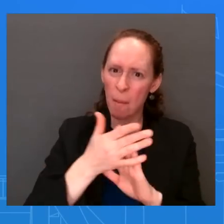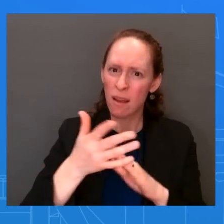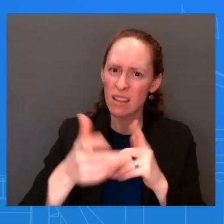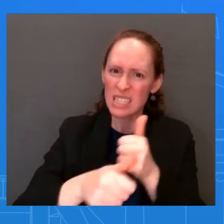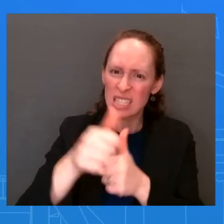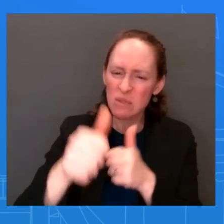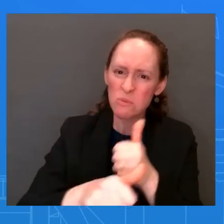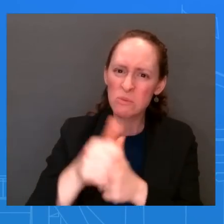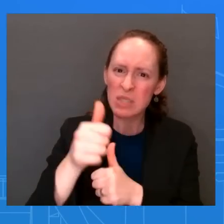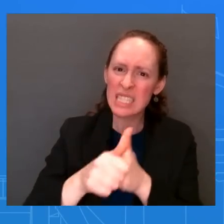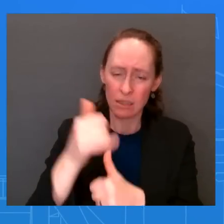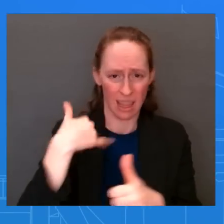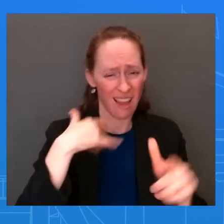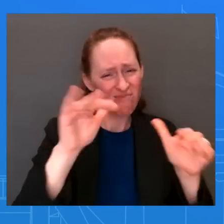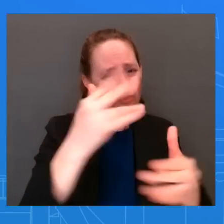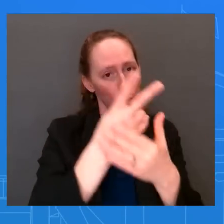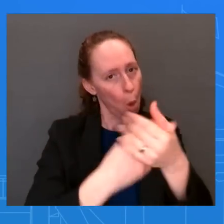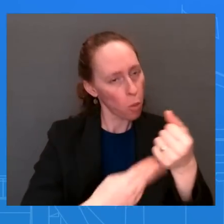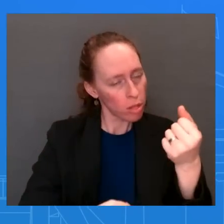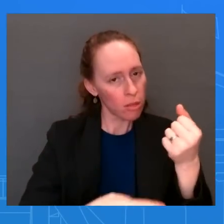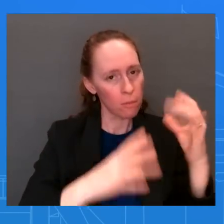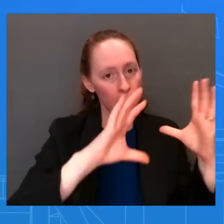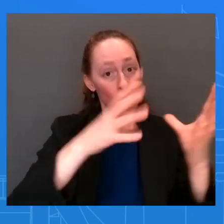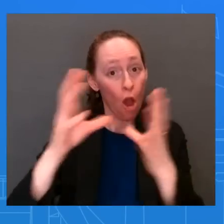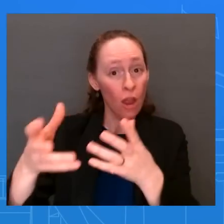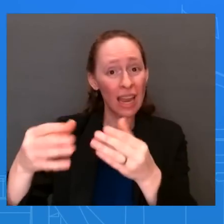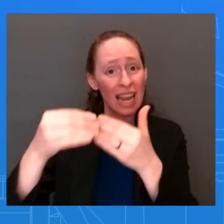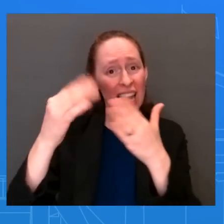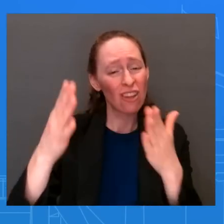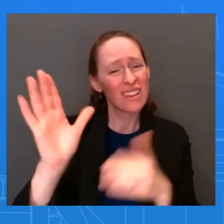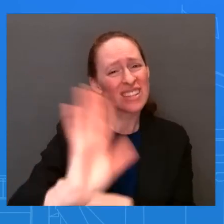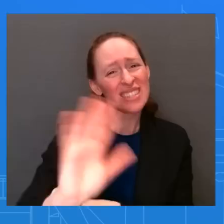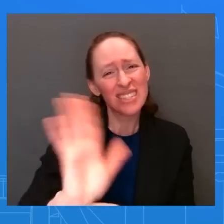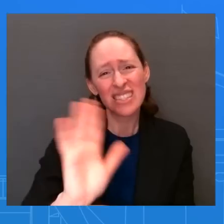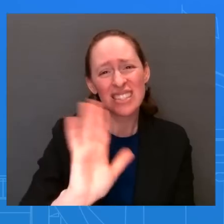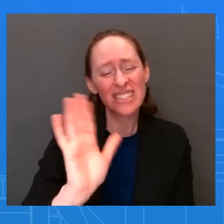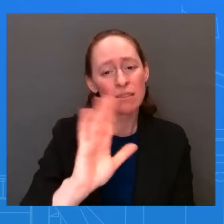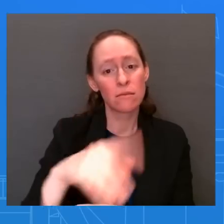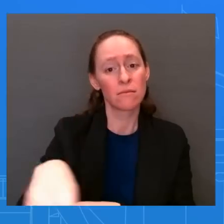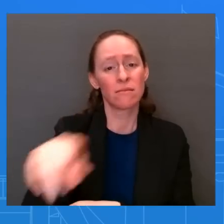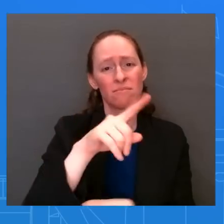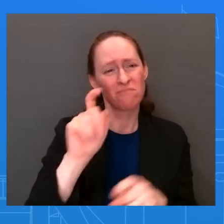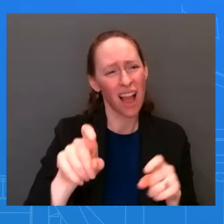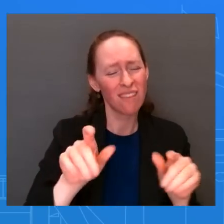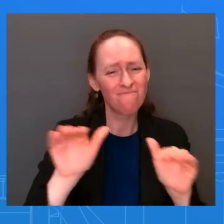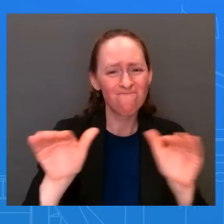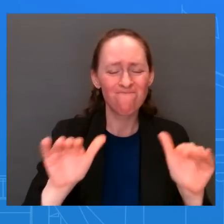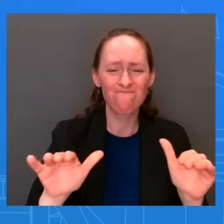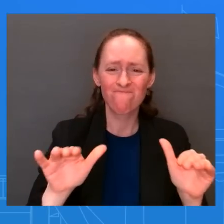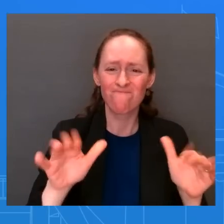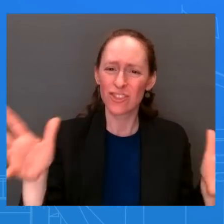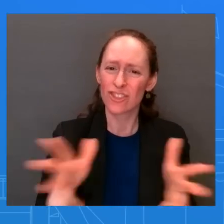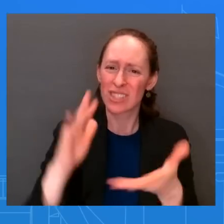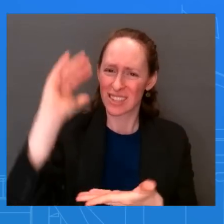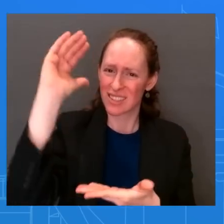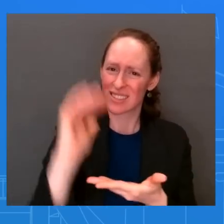that those intending to use violence as a political tool often choose firearms to intimidate and inflict carnage.